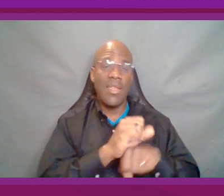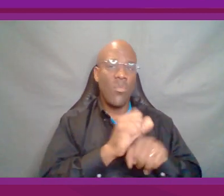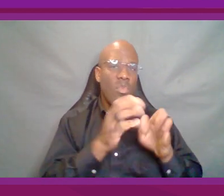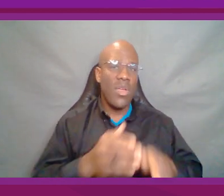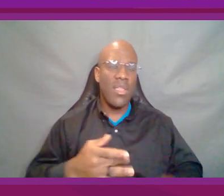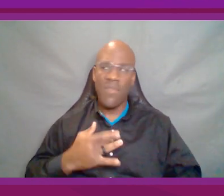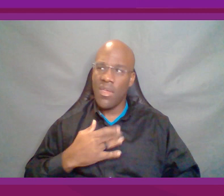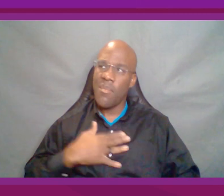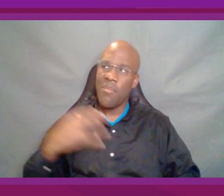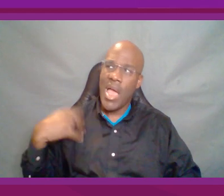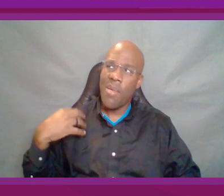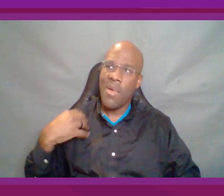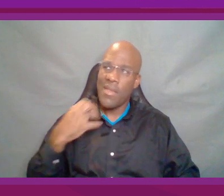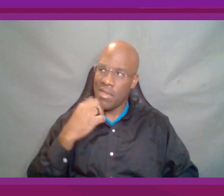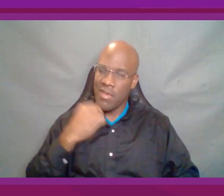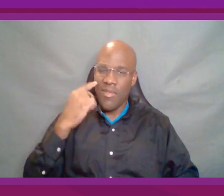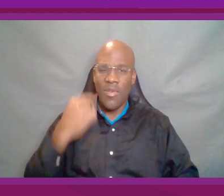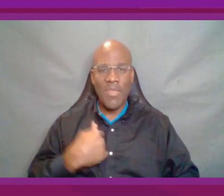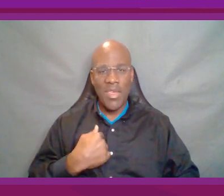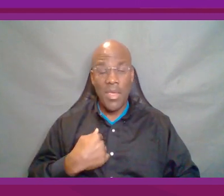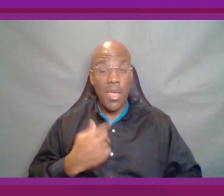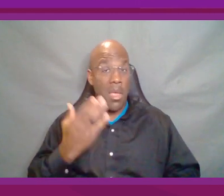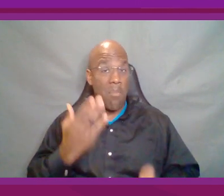cares about me and maybe I can get accommodations too